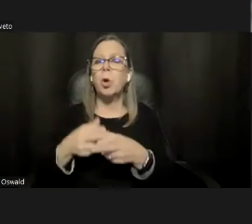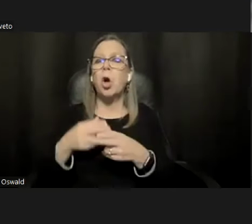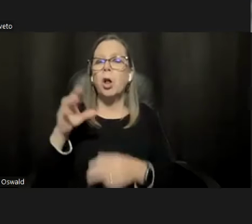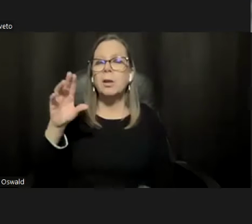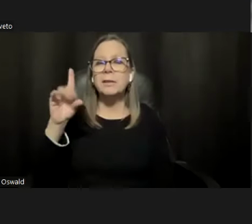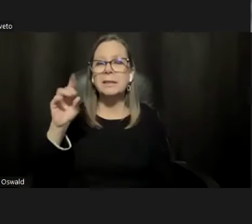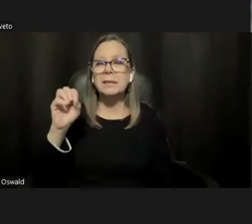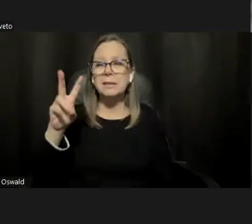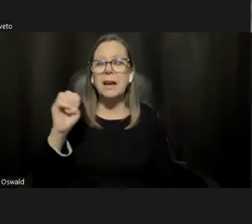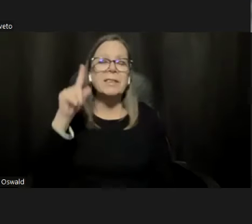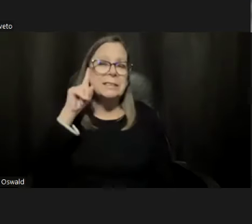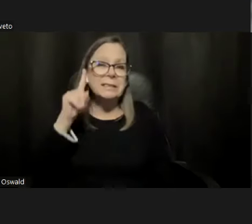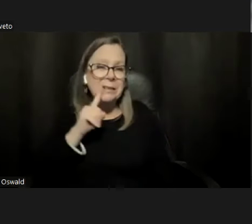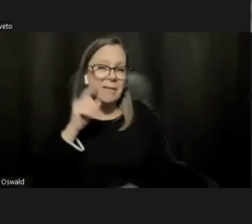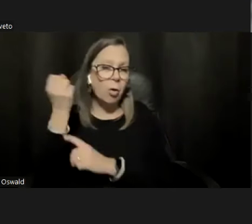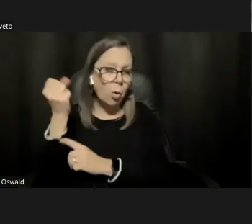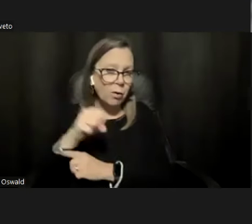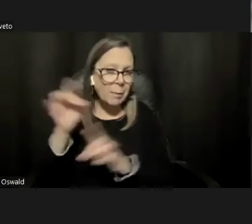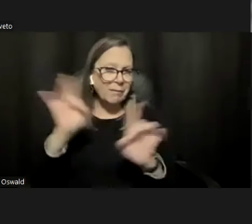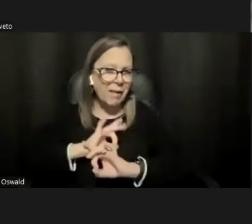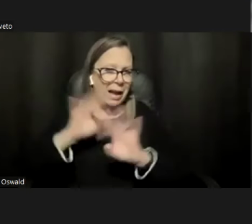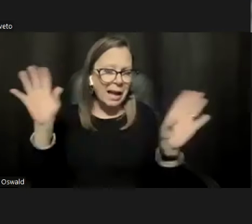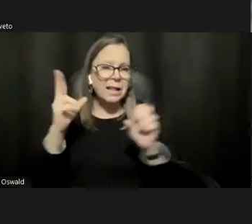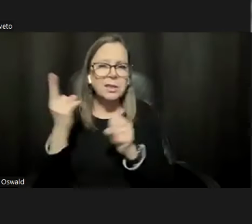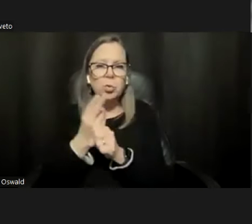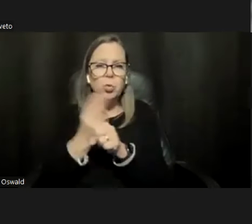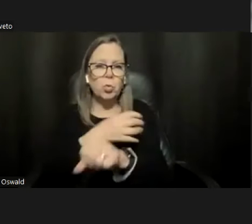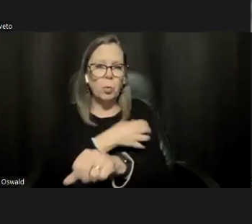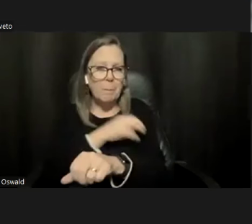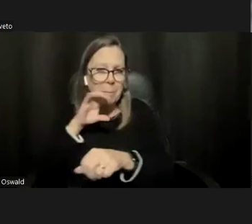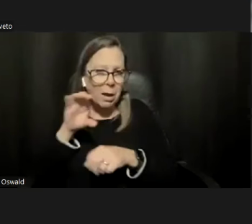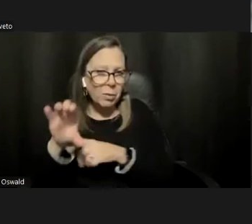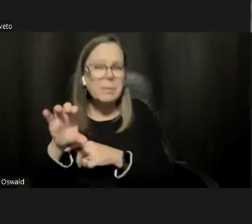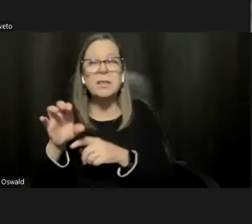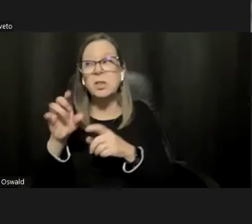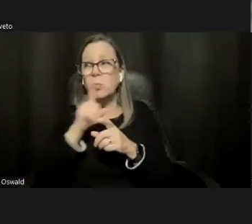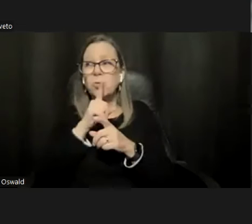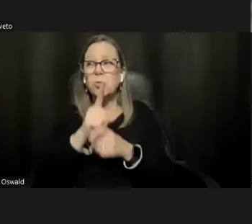So, just a big accomplishment that we want to recognize, today, while we recognize all